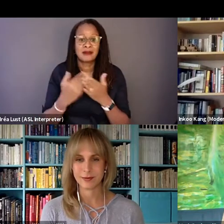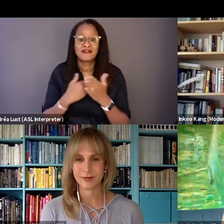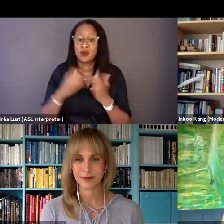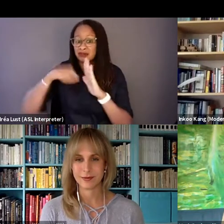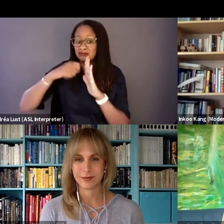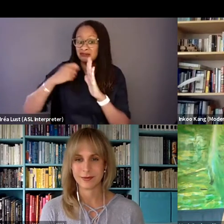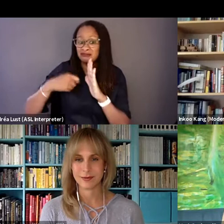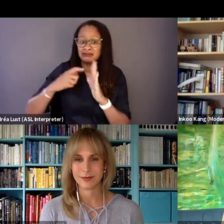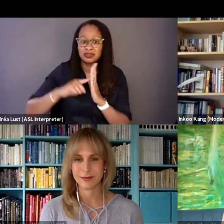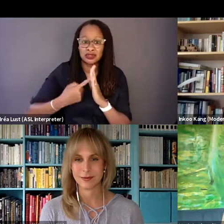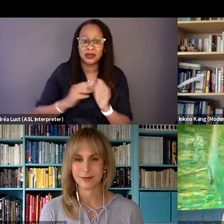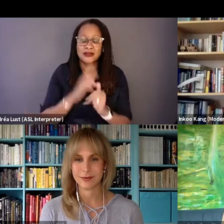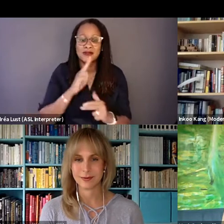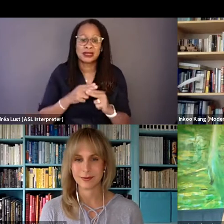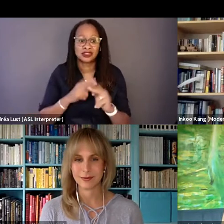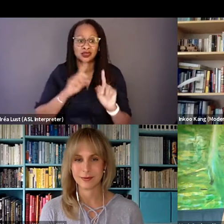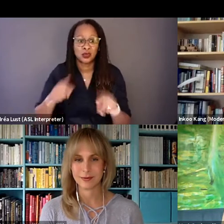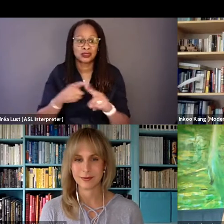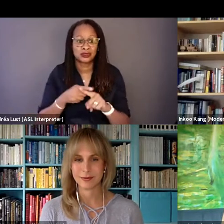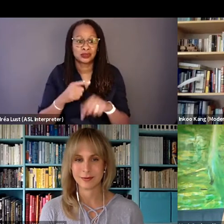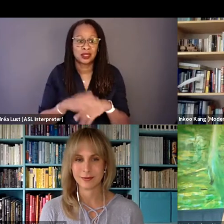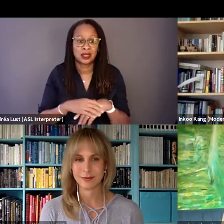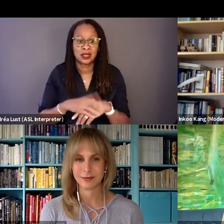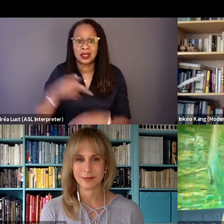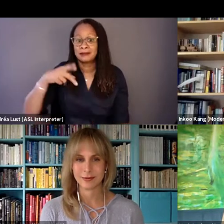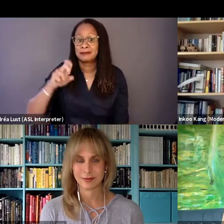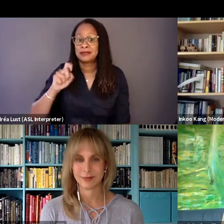you had mentioned that you had gone to the Petersen Museum.